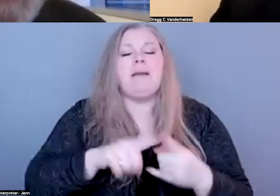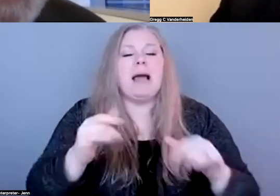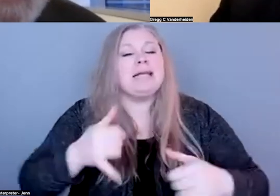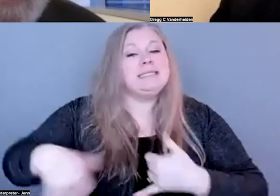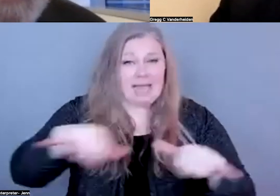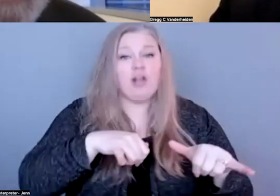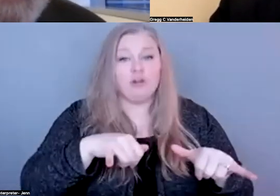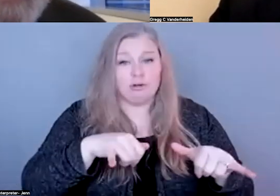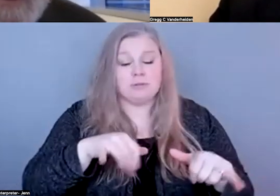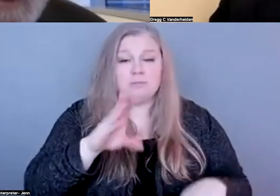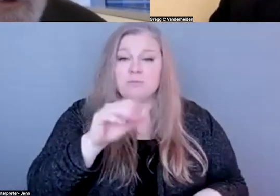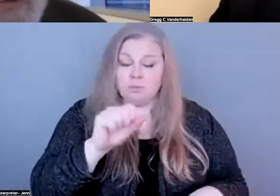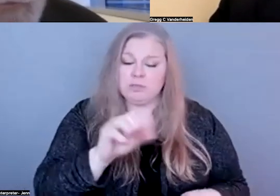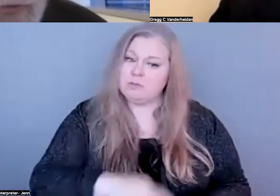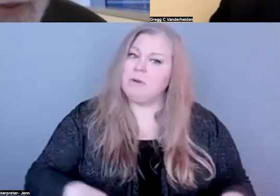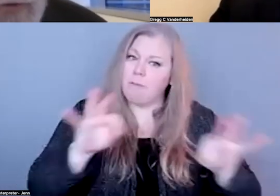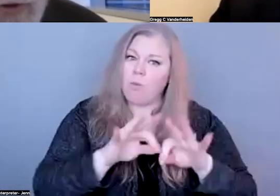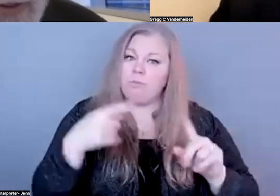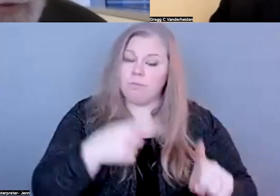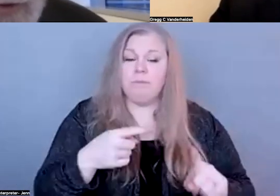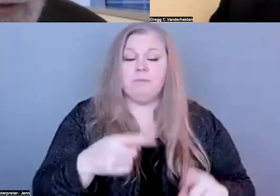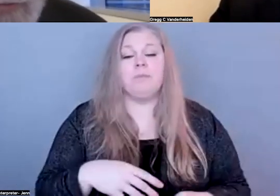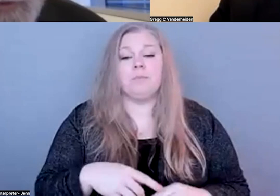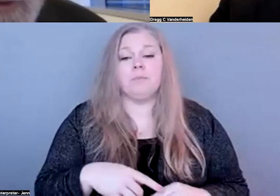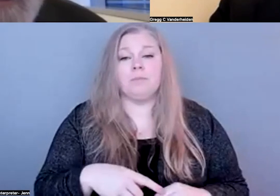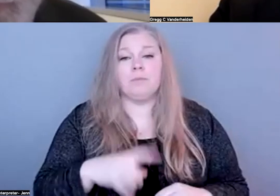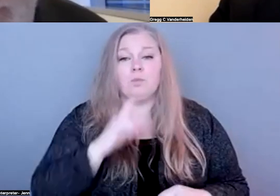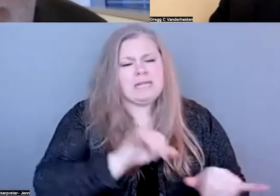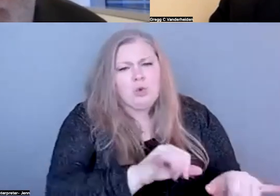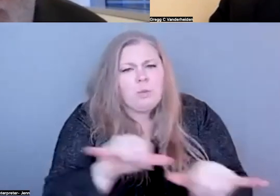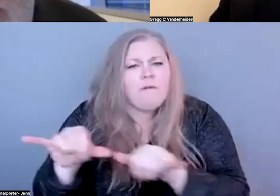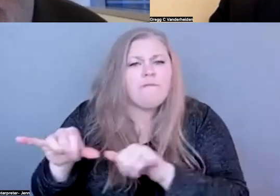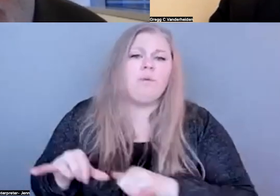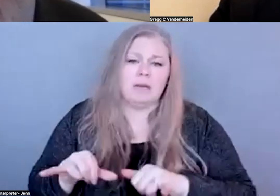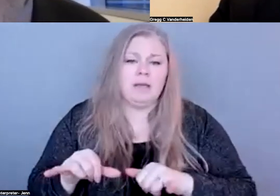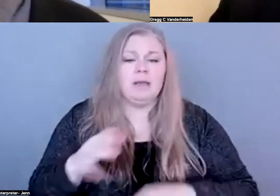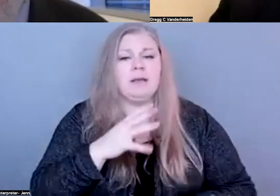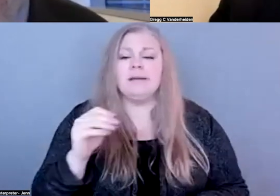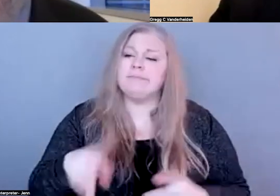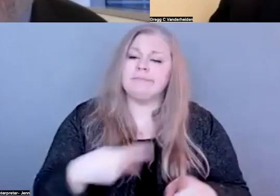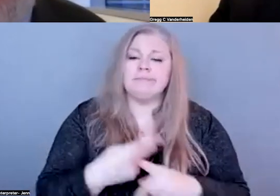very important notion. Uniformity, or at least some sort of similarity among the